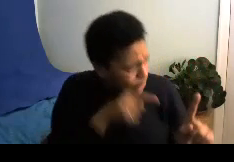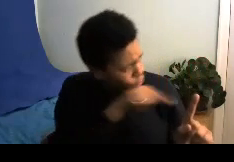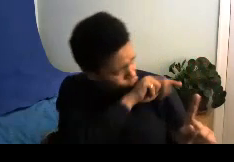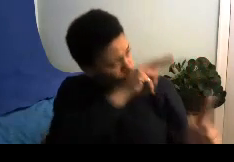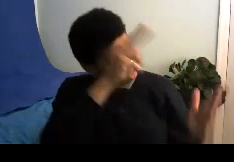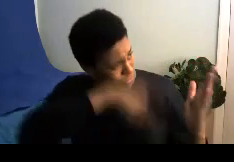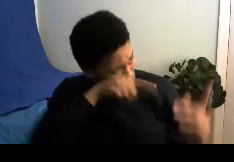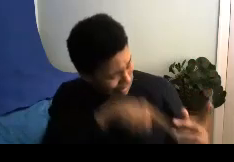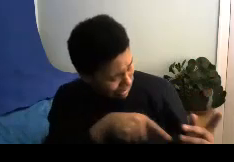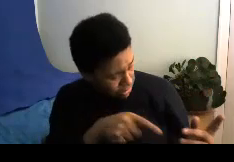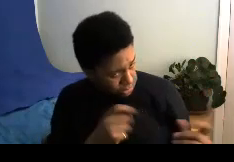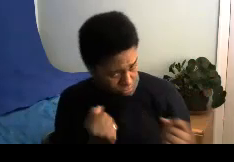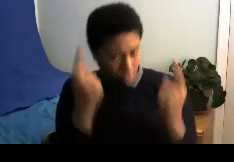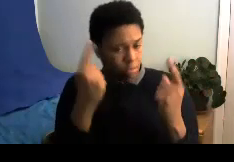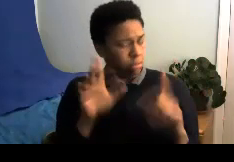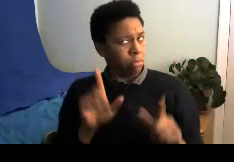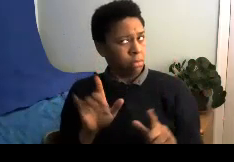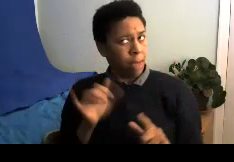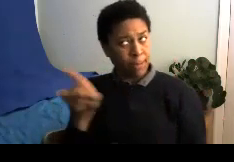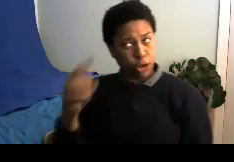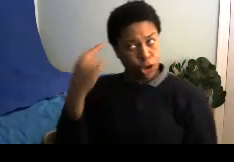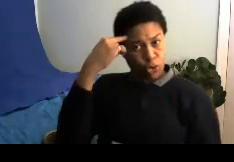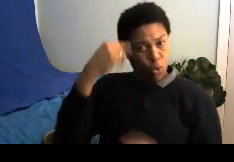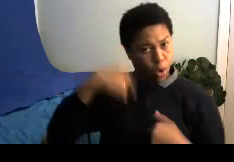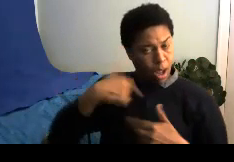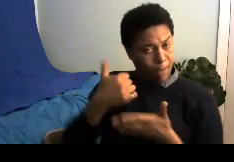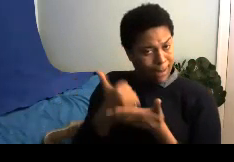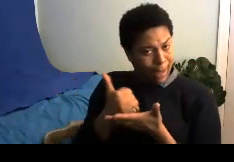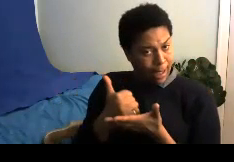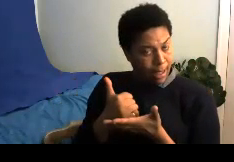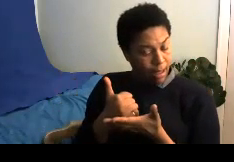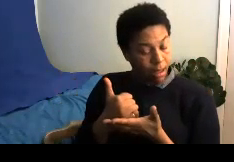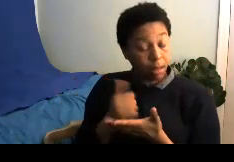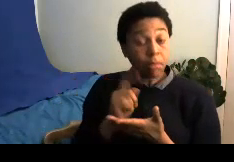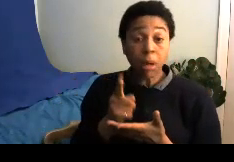was a black gay like Baldwin. Still, he managed it, in one